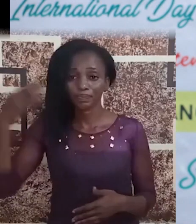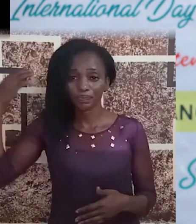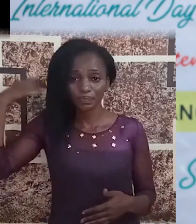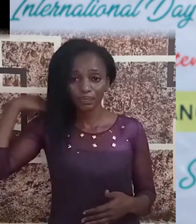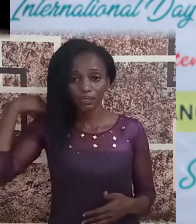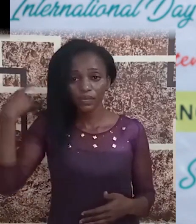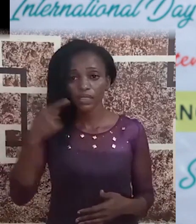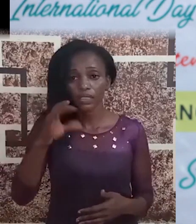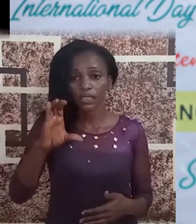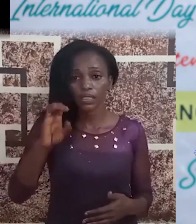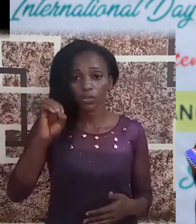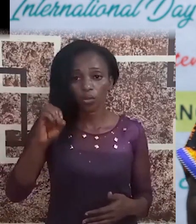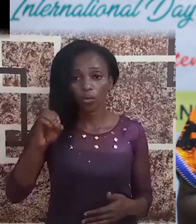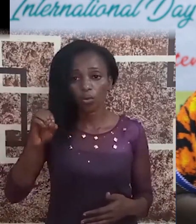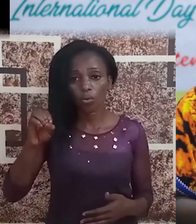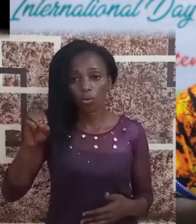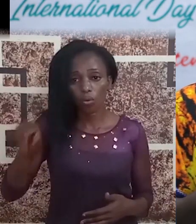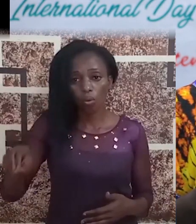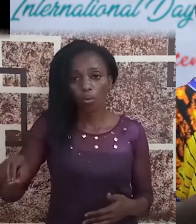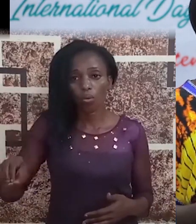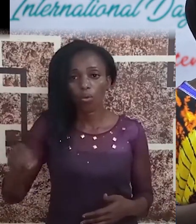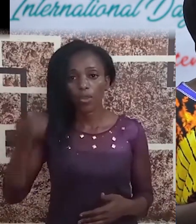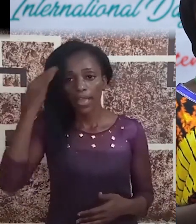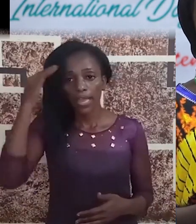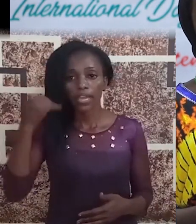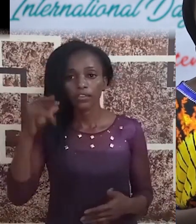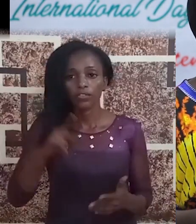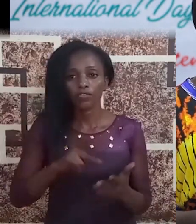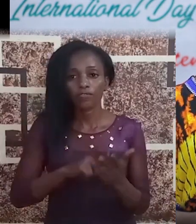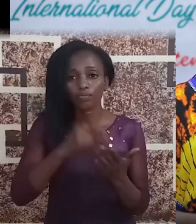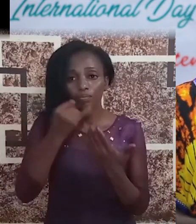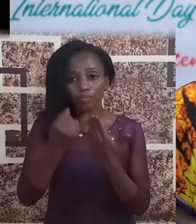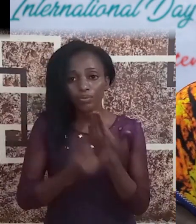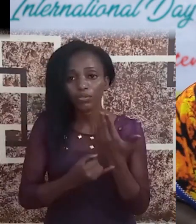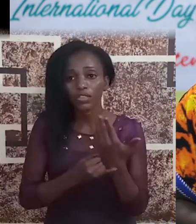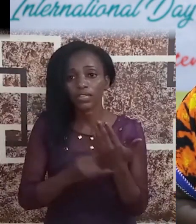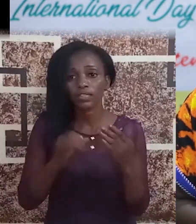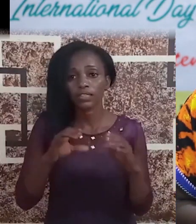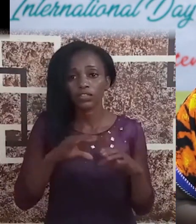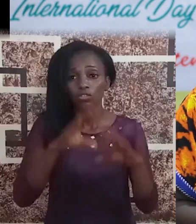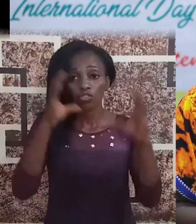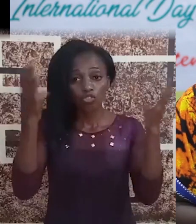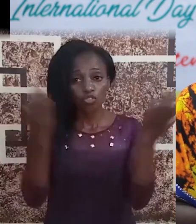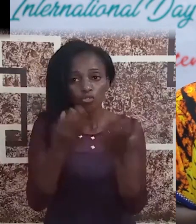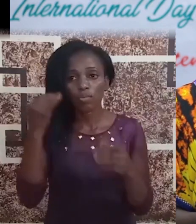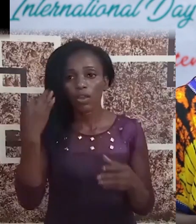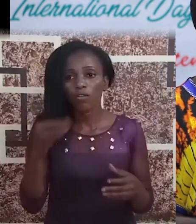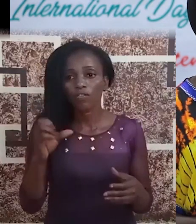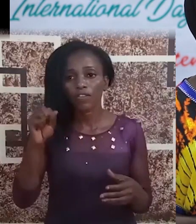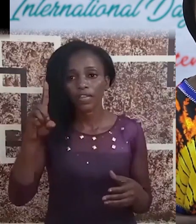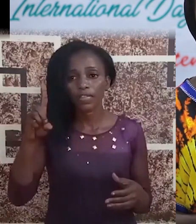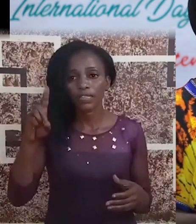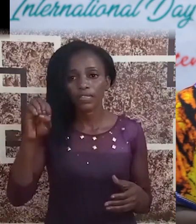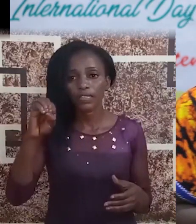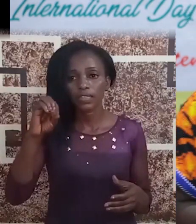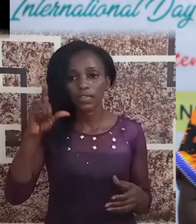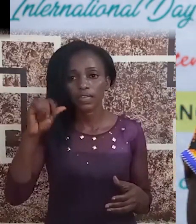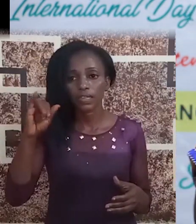Join me as I welcome my boss, the CEO Head of Project, Global of S-DELI, Dr. Emma Asonye for his IDSL message!